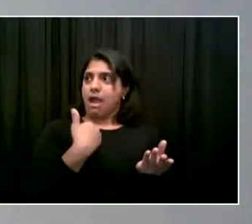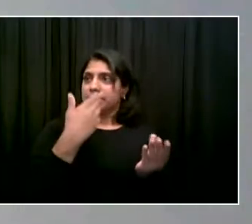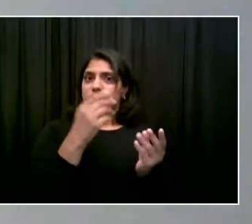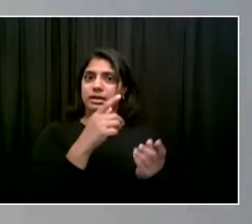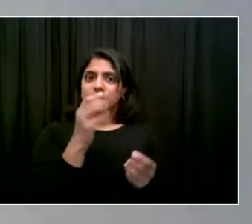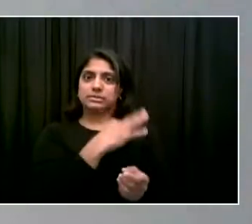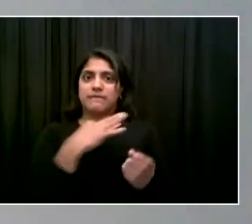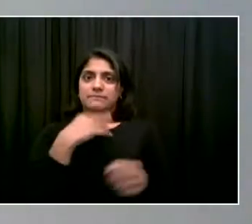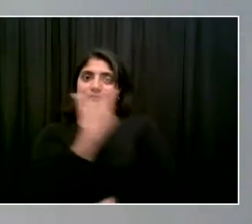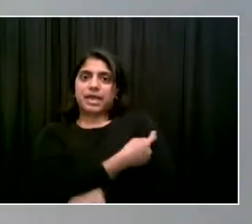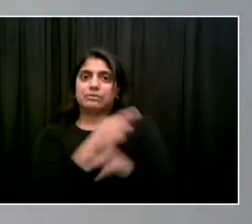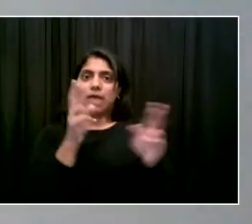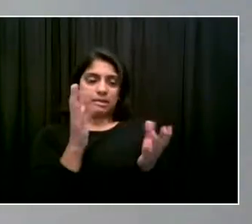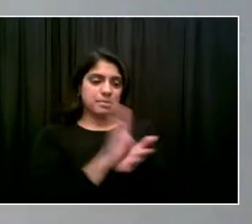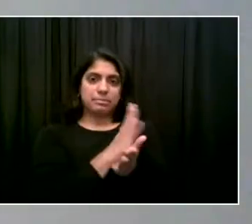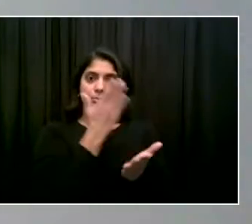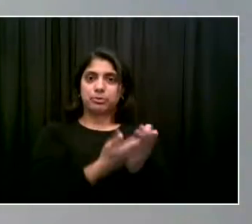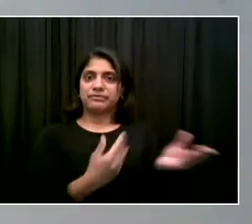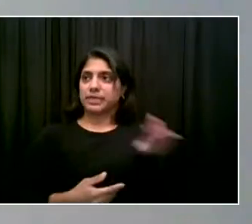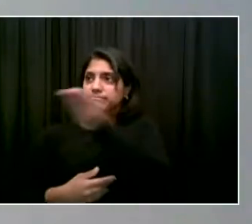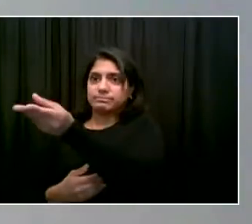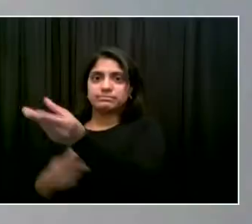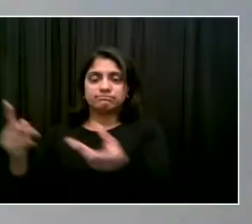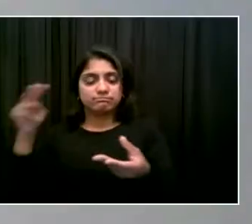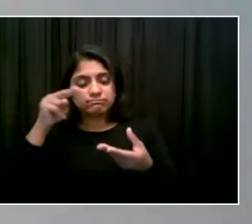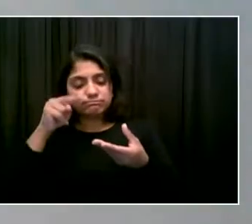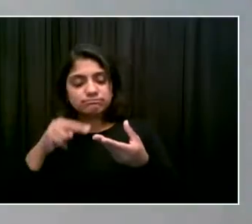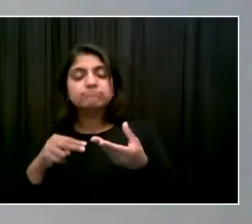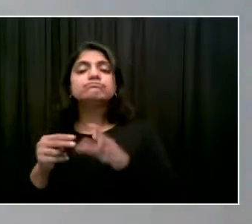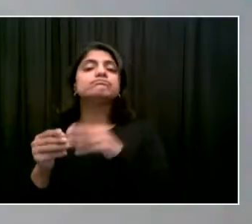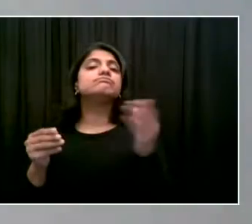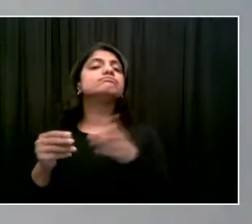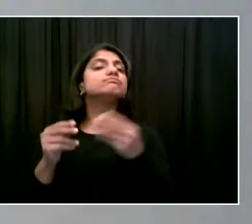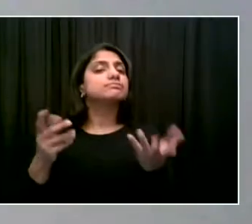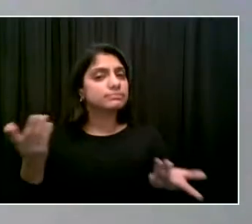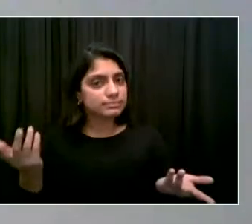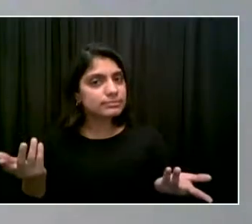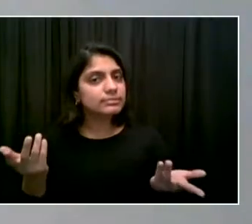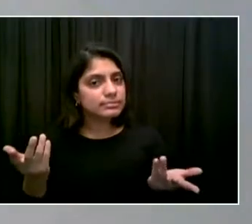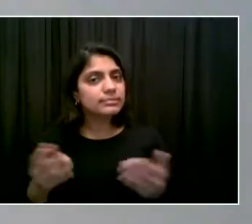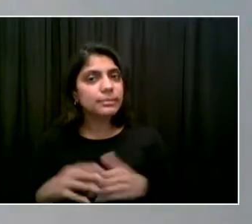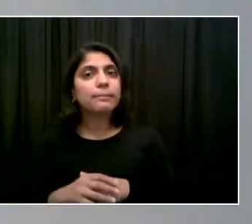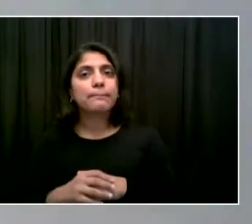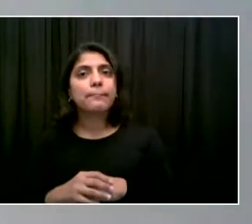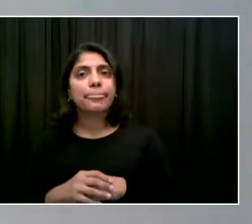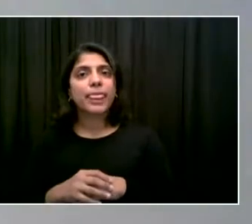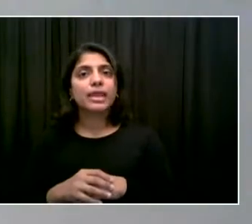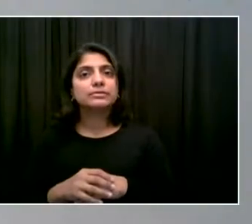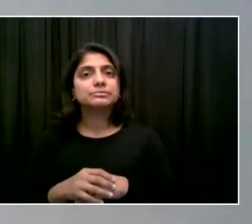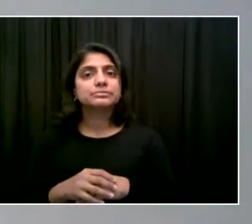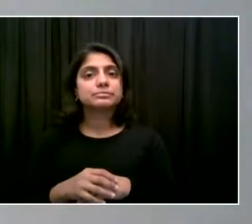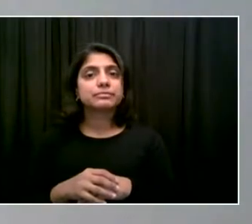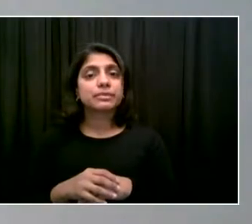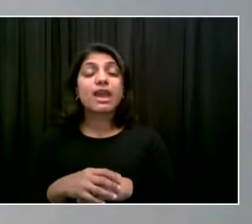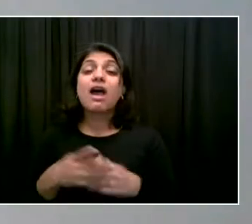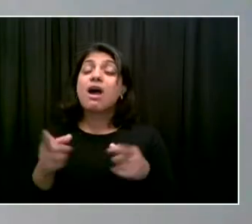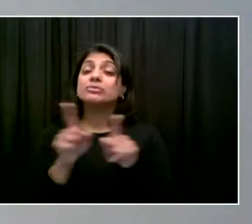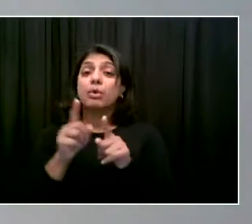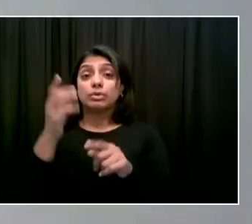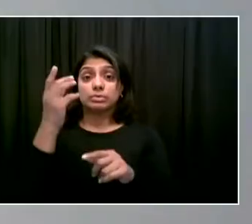AGENCIES WILL COME TO DO EDUCATION,